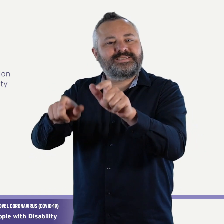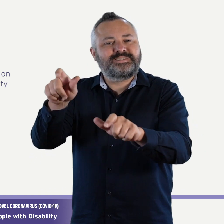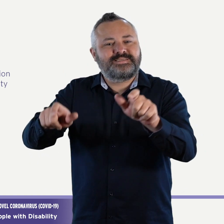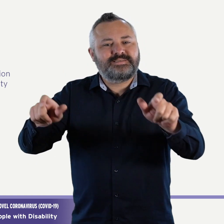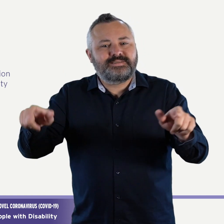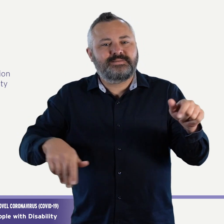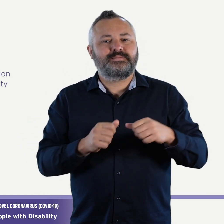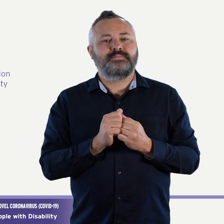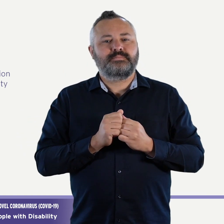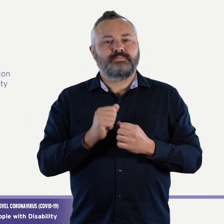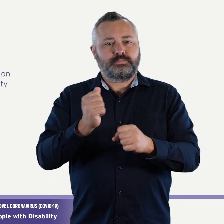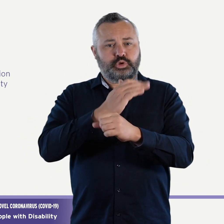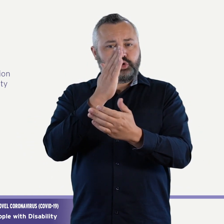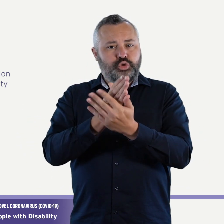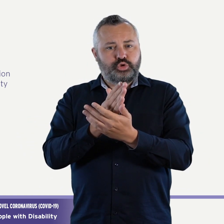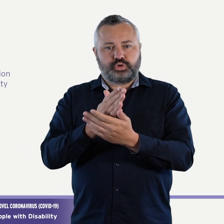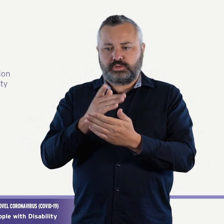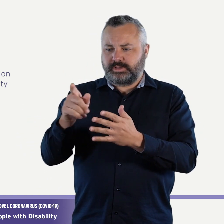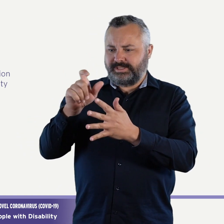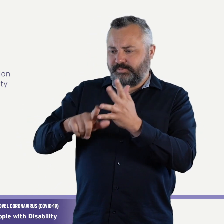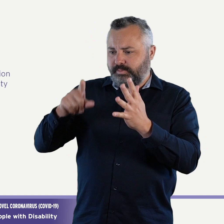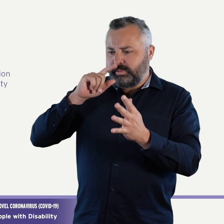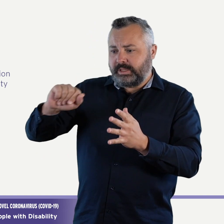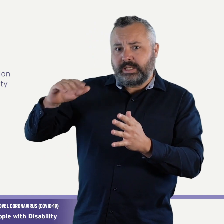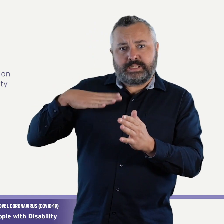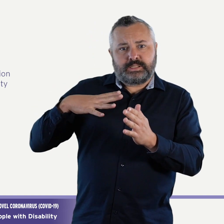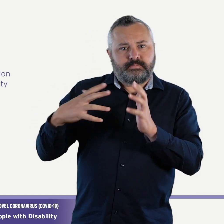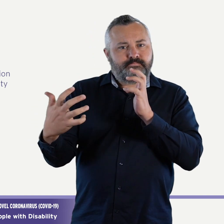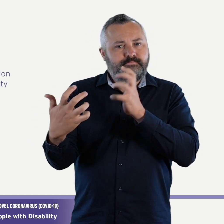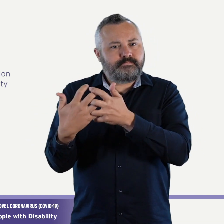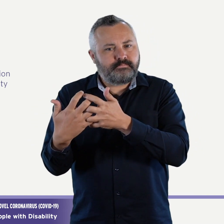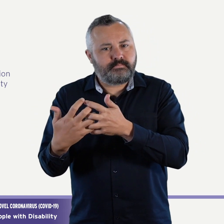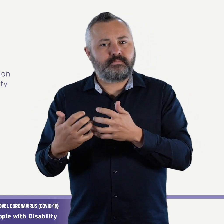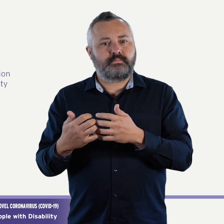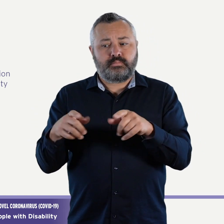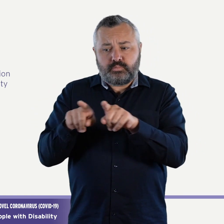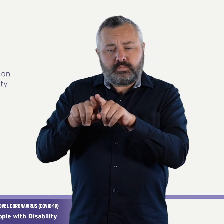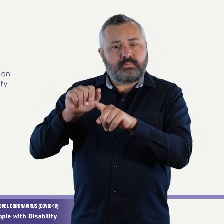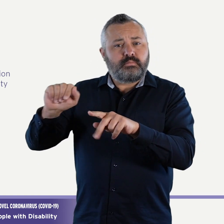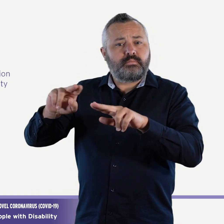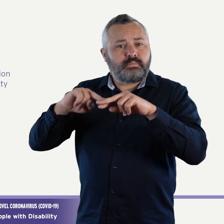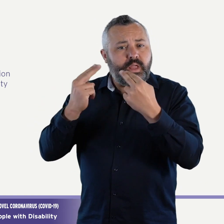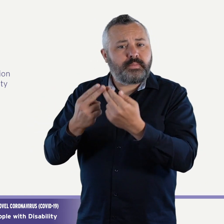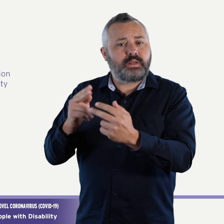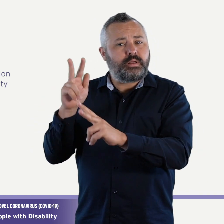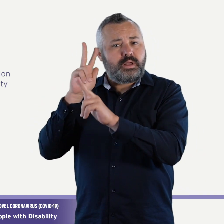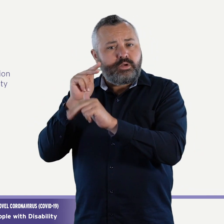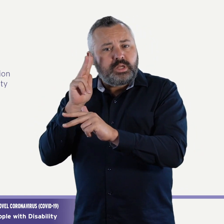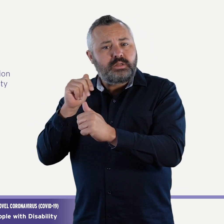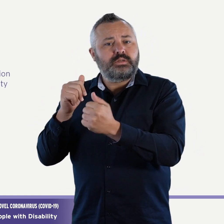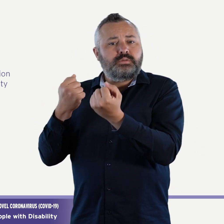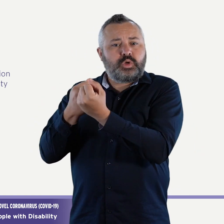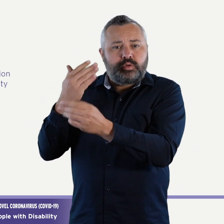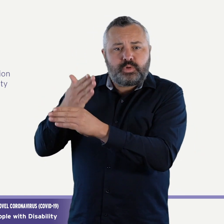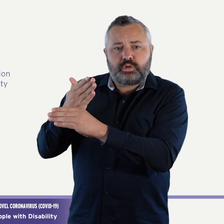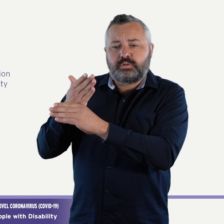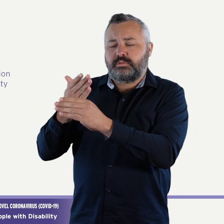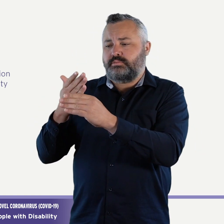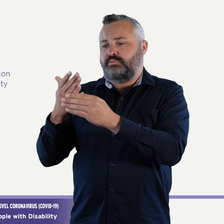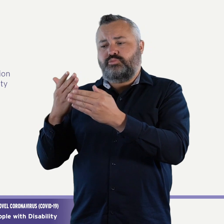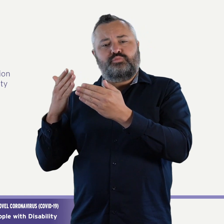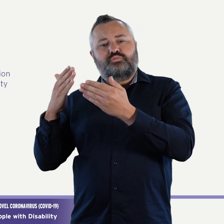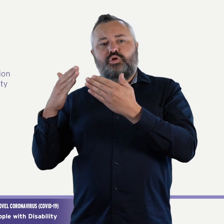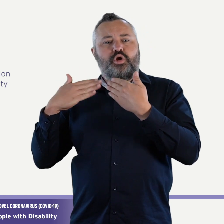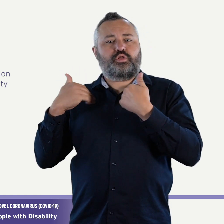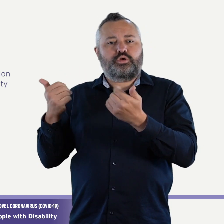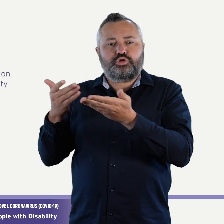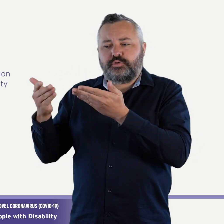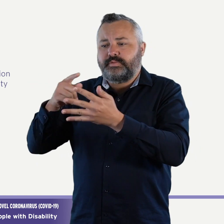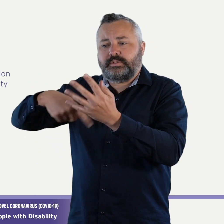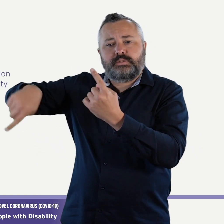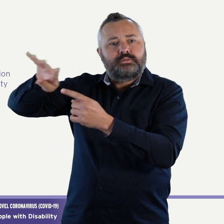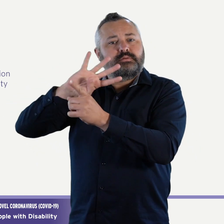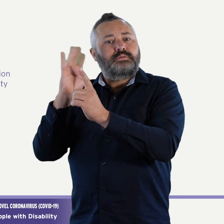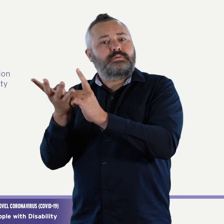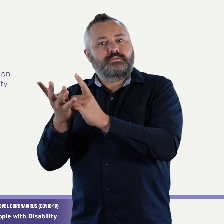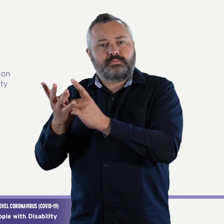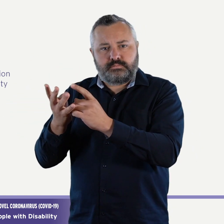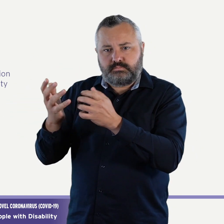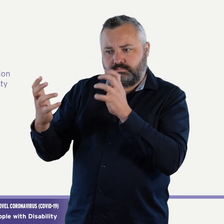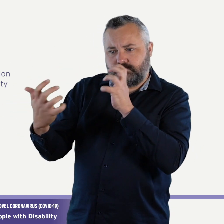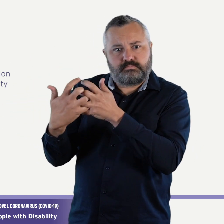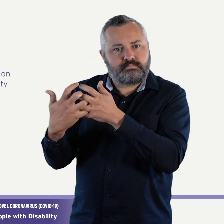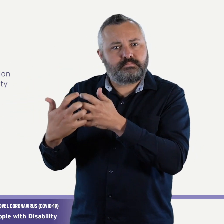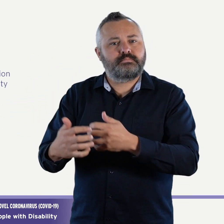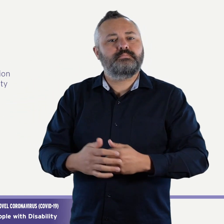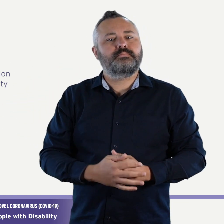advice for healthcare workers in acute and primary health care settings.